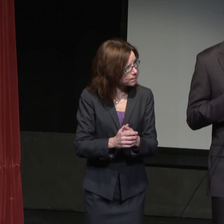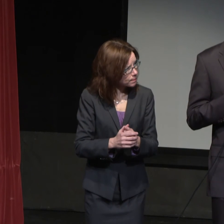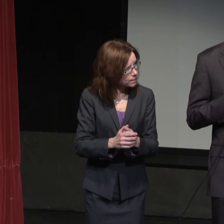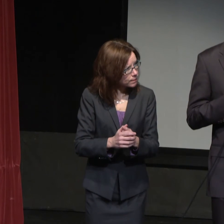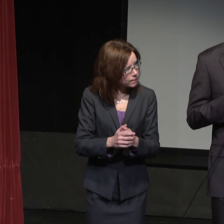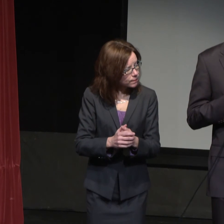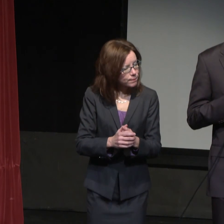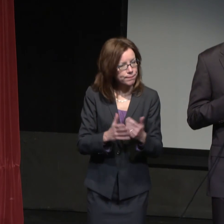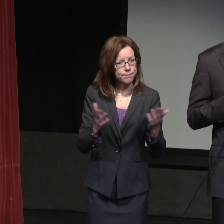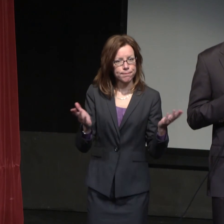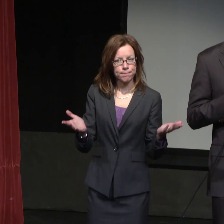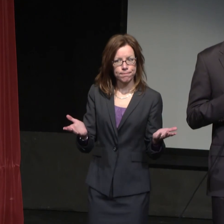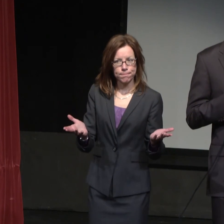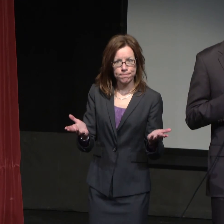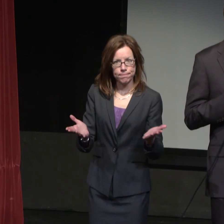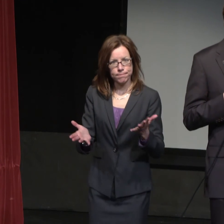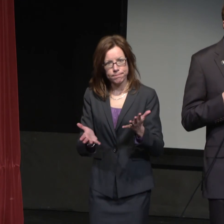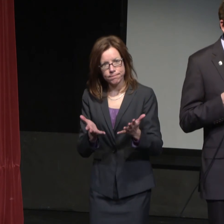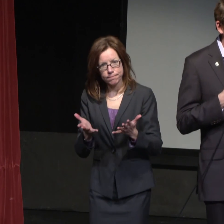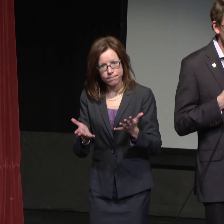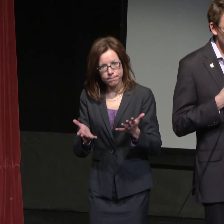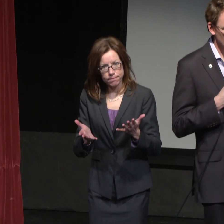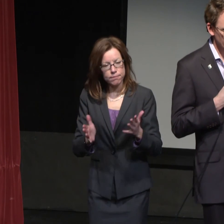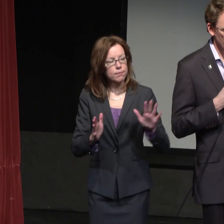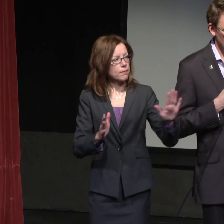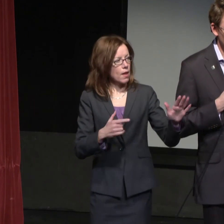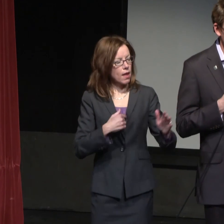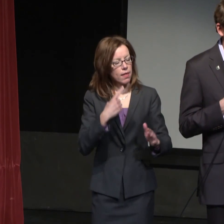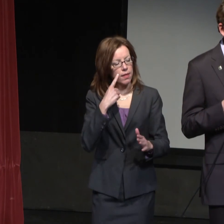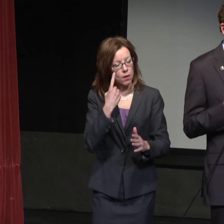Perhaps the most important thing with respect